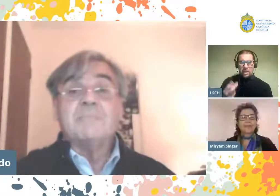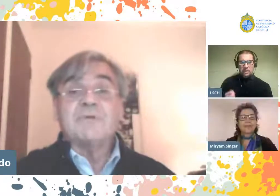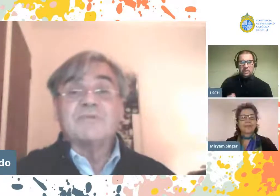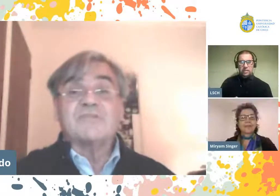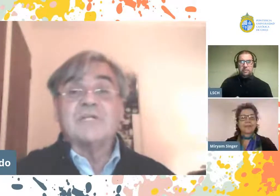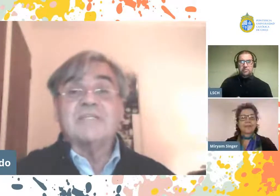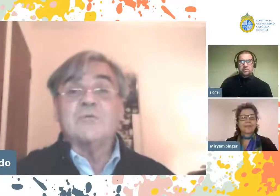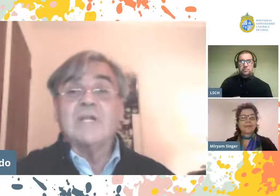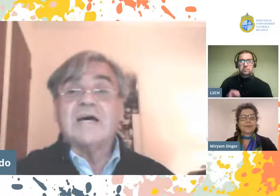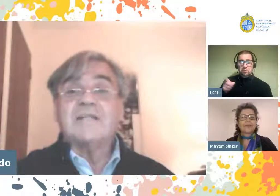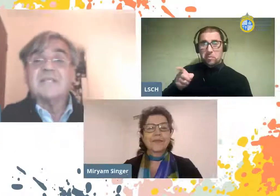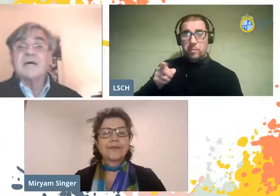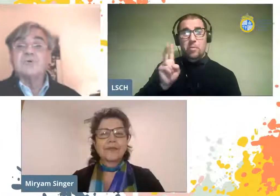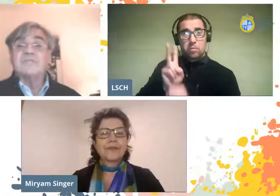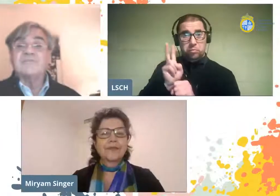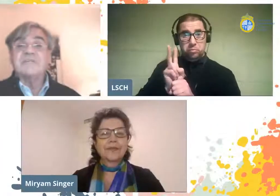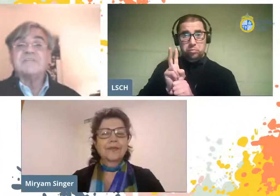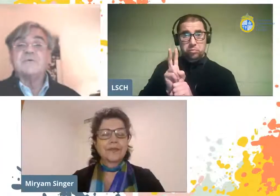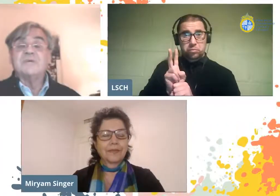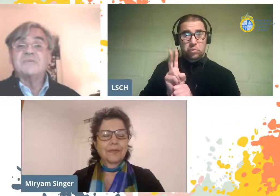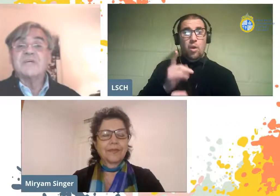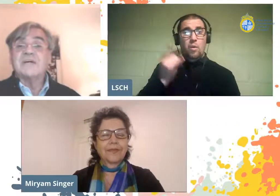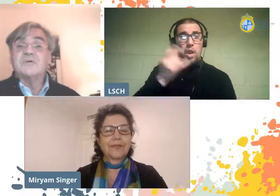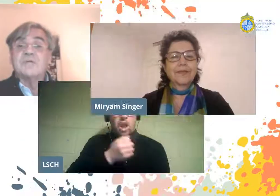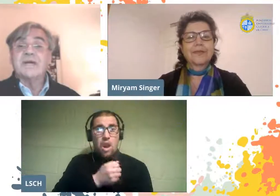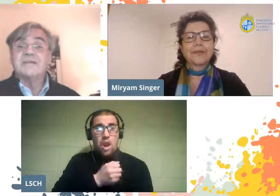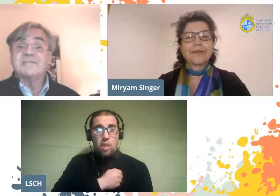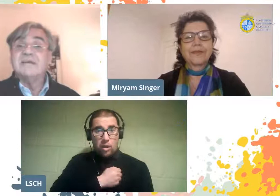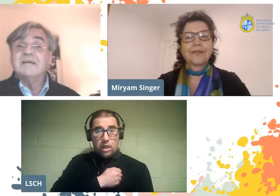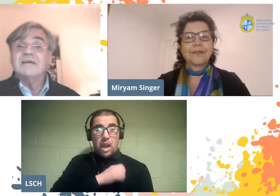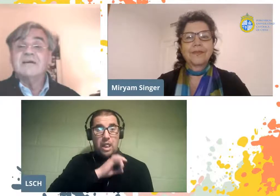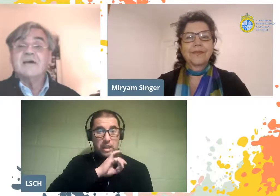She is a full professor at the pontificia universidad católica de Chile,